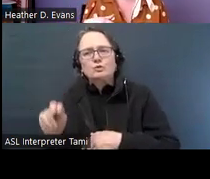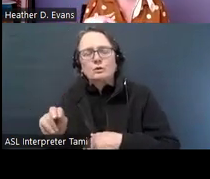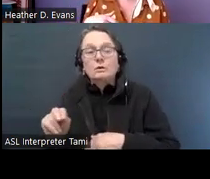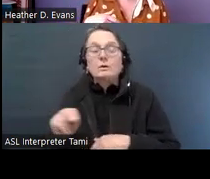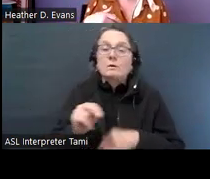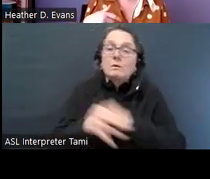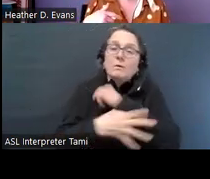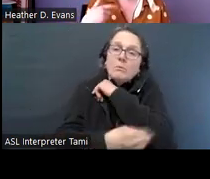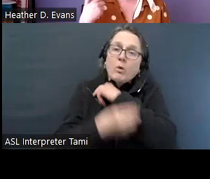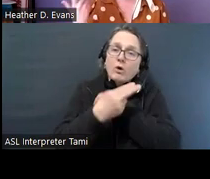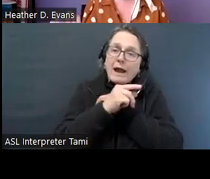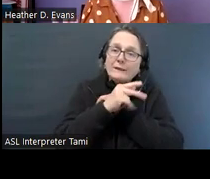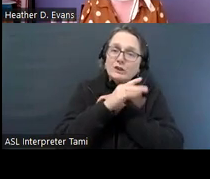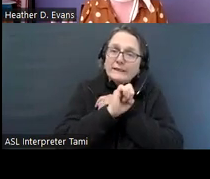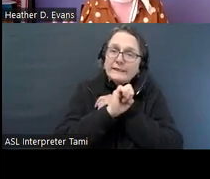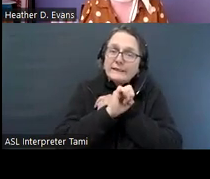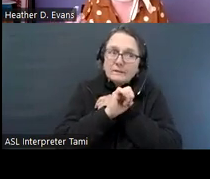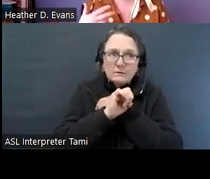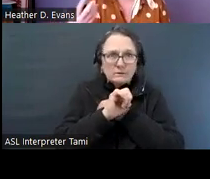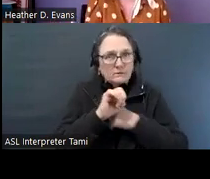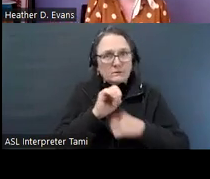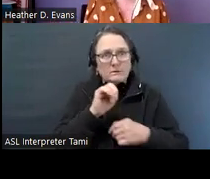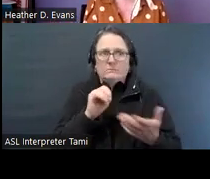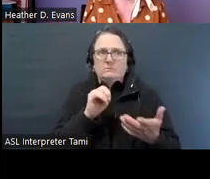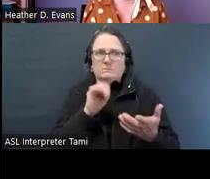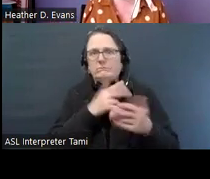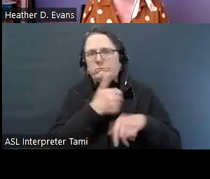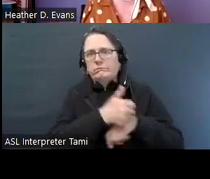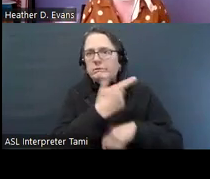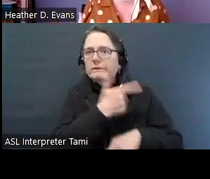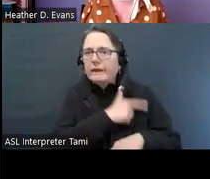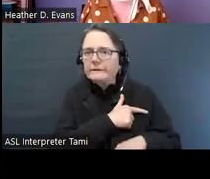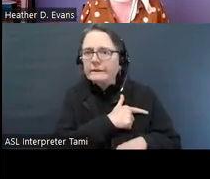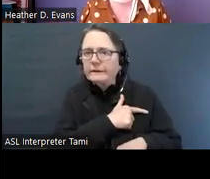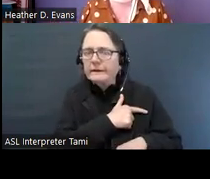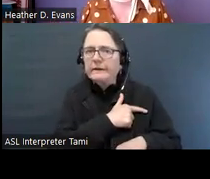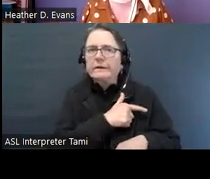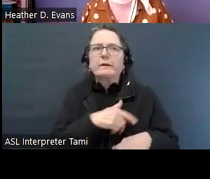or lack of engagement. Some people actually can interpret that